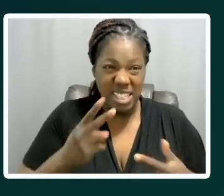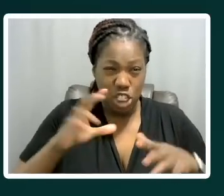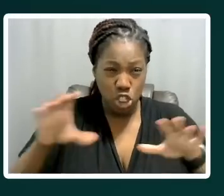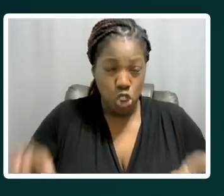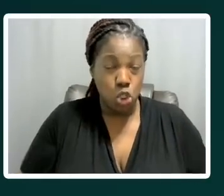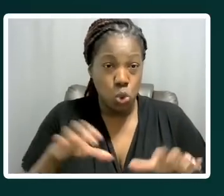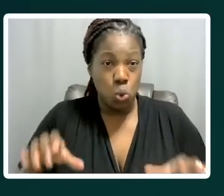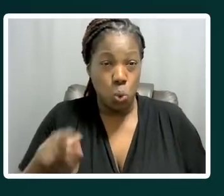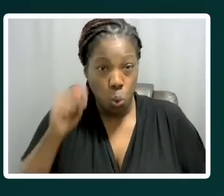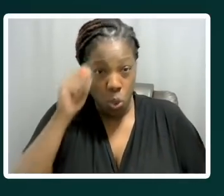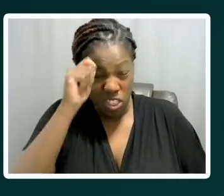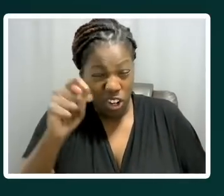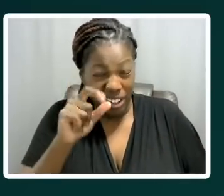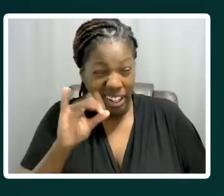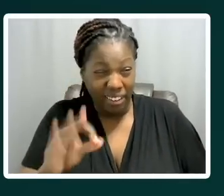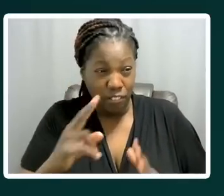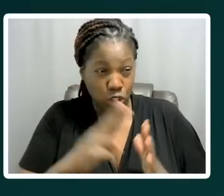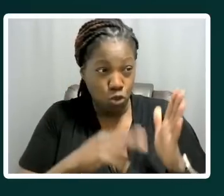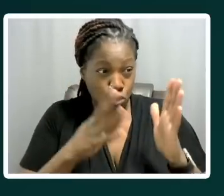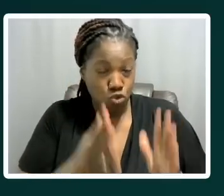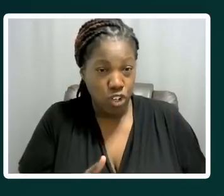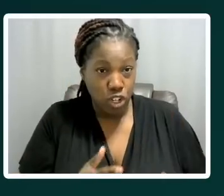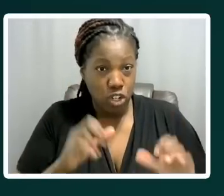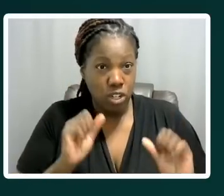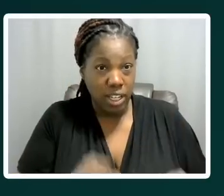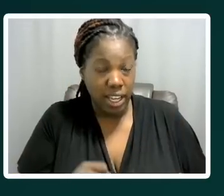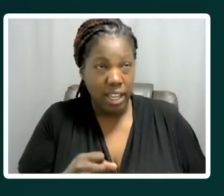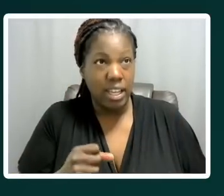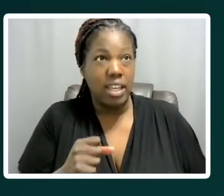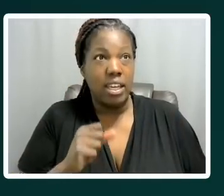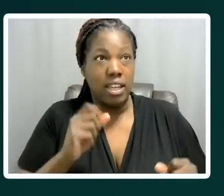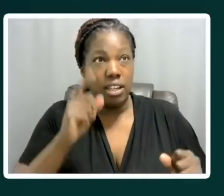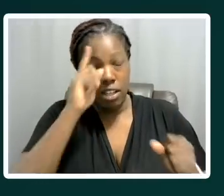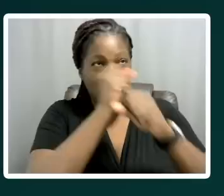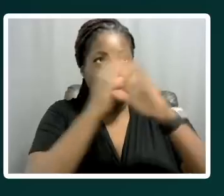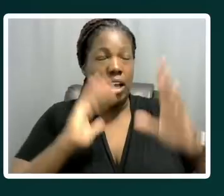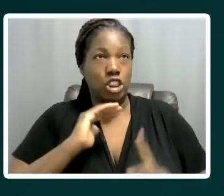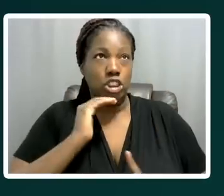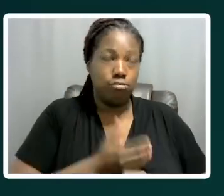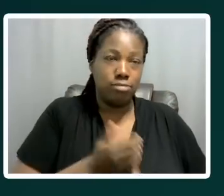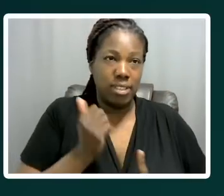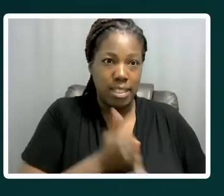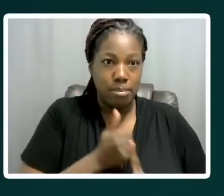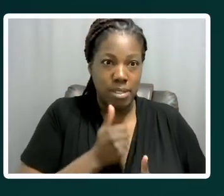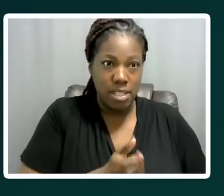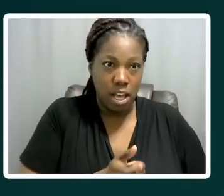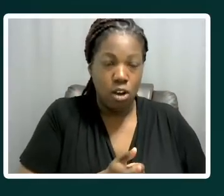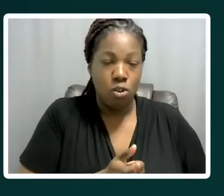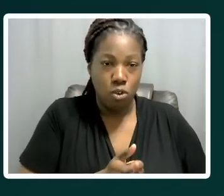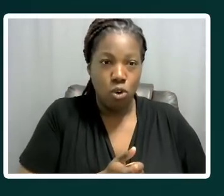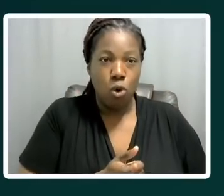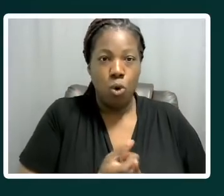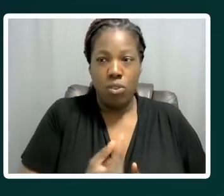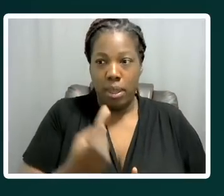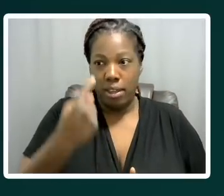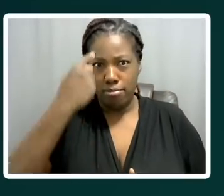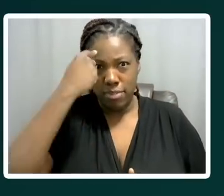are able to see themselves in the interview, then they will be able to believe they can do that too.